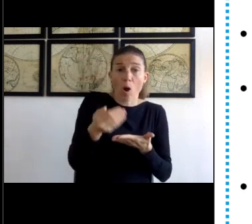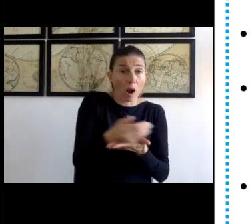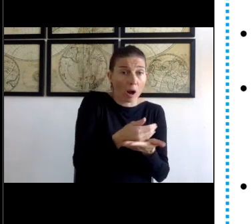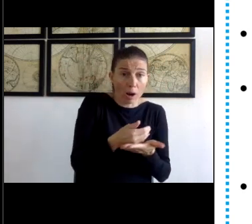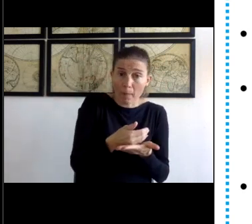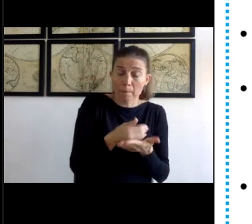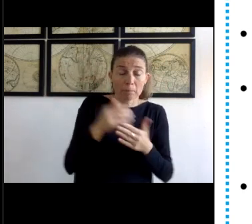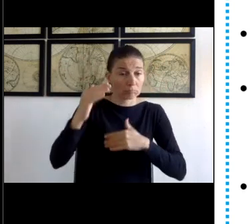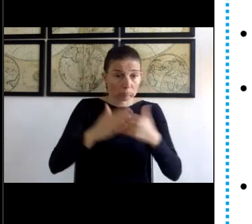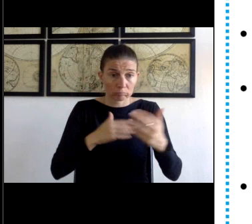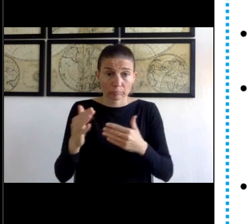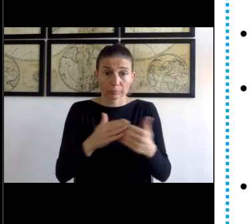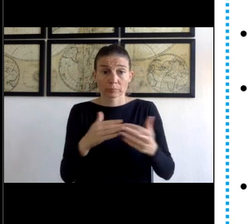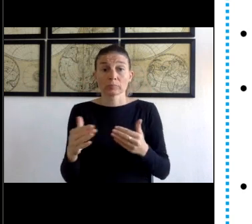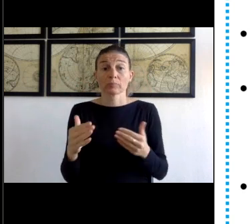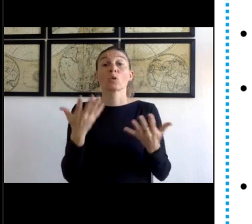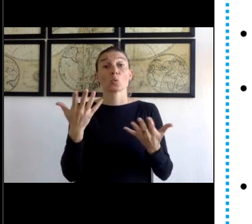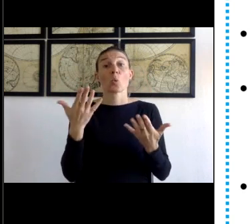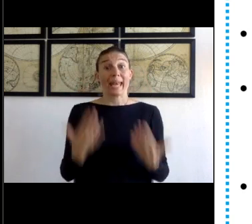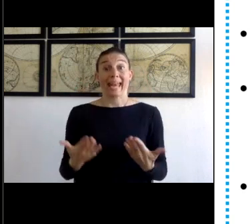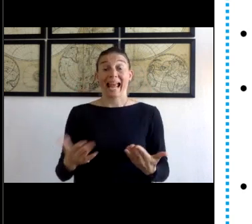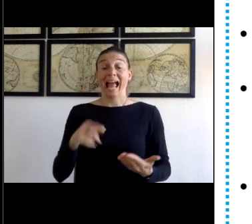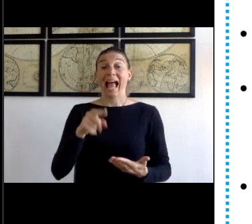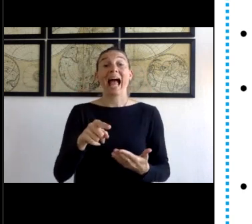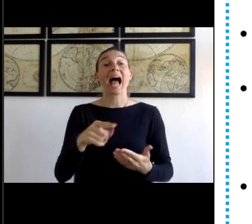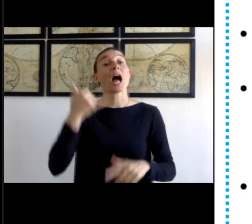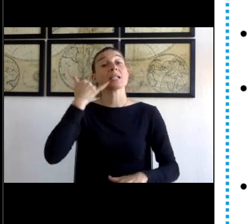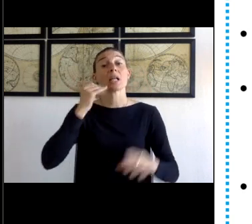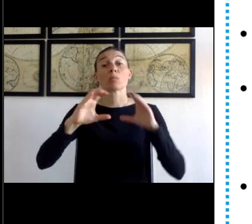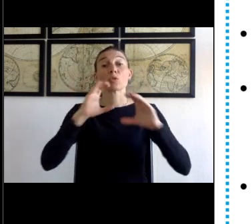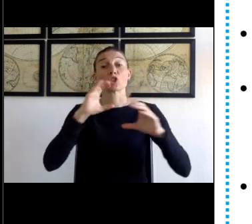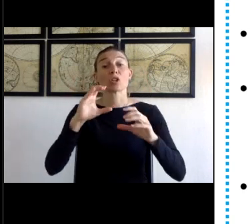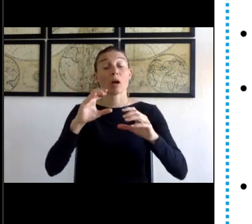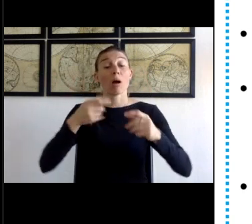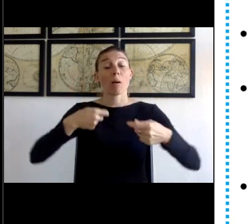in these telecoms market has been the limit